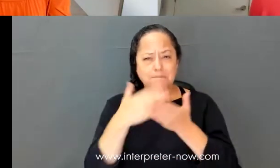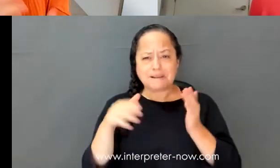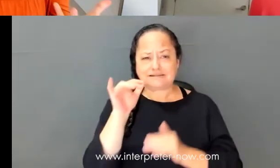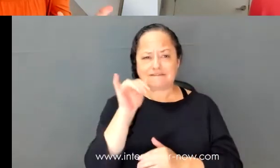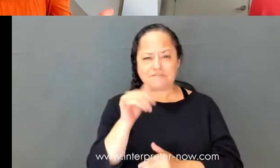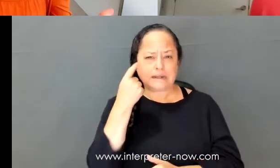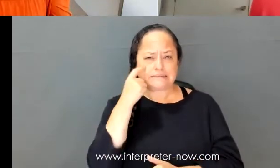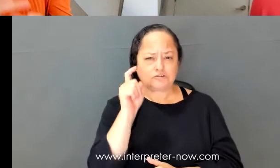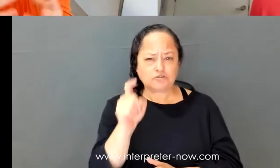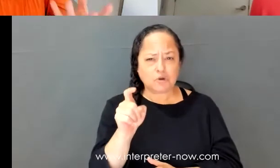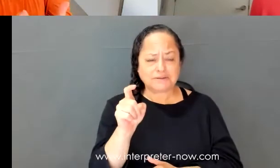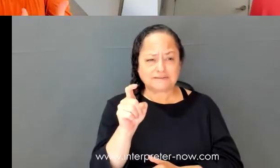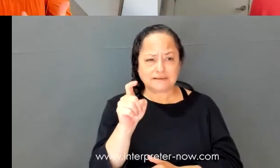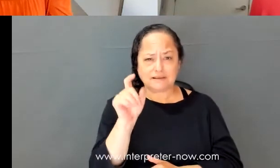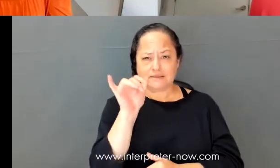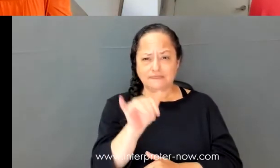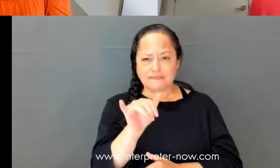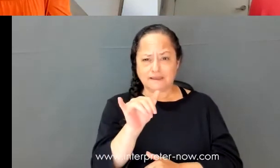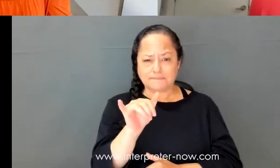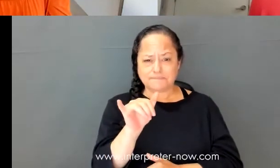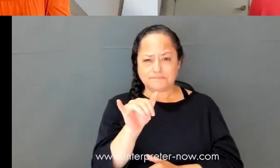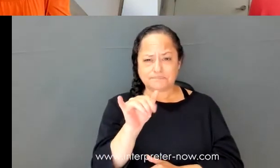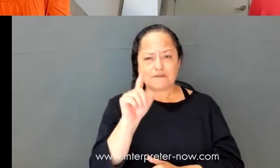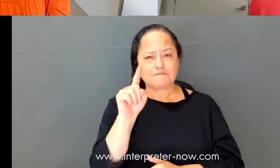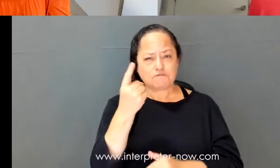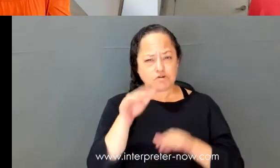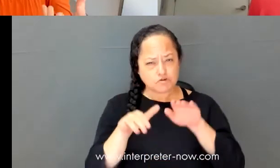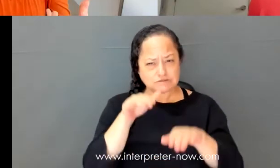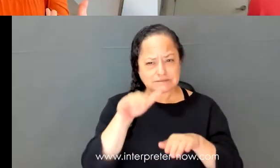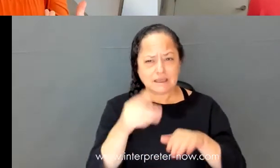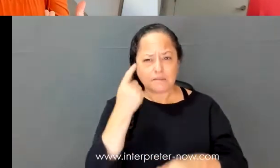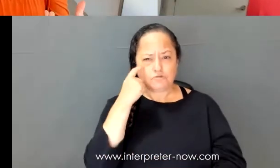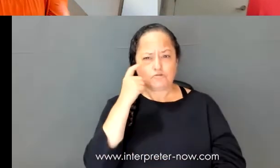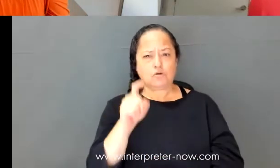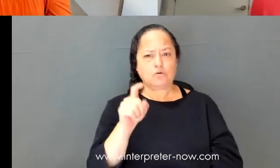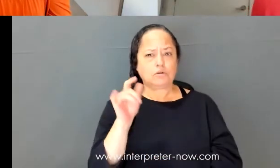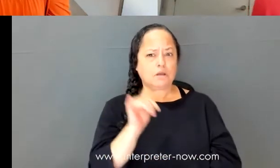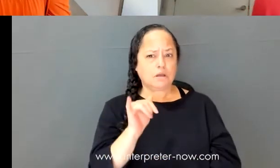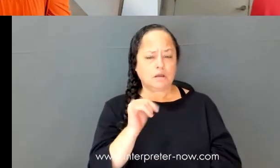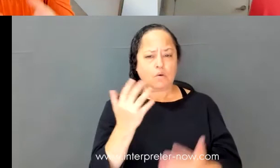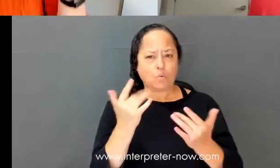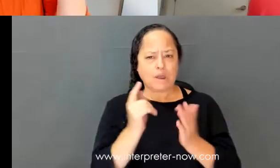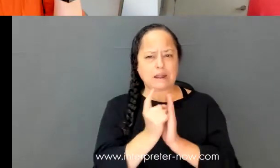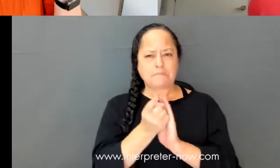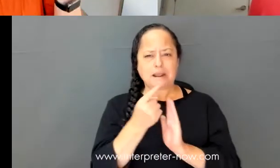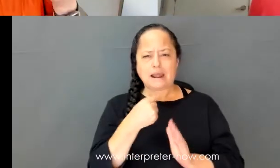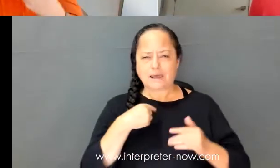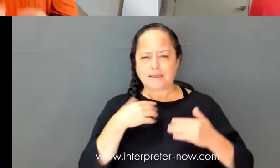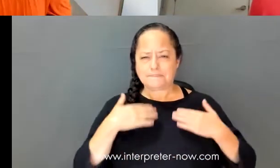I think that the first step is noticing, "Oh, wait a minute. I'm tensing up. My brain is tensing up.